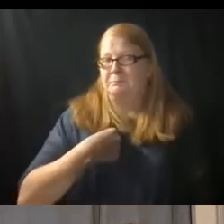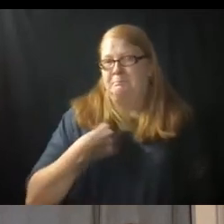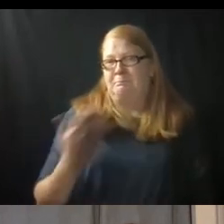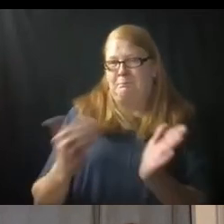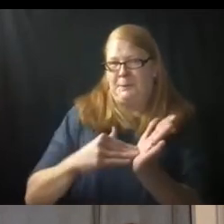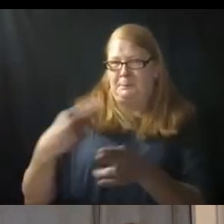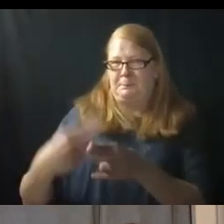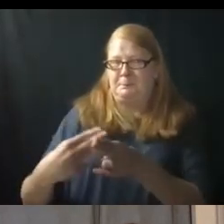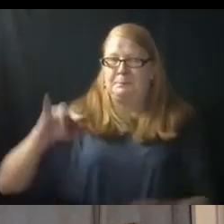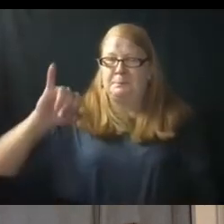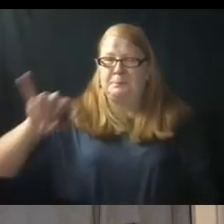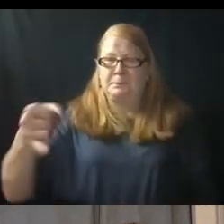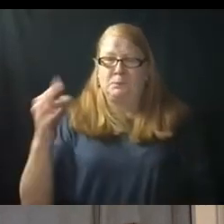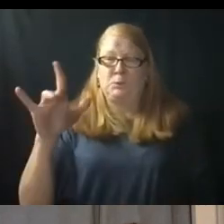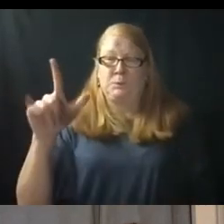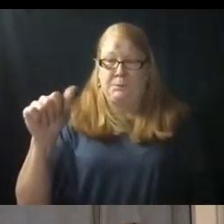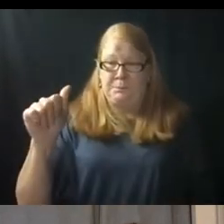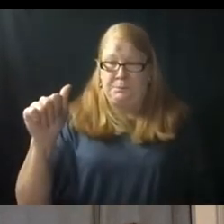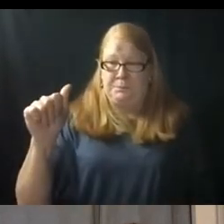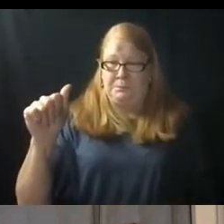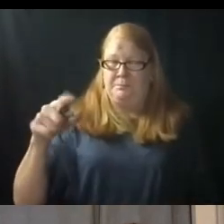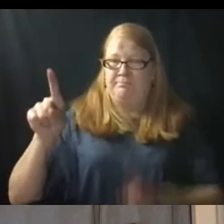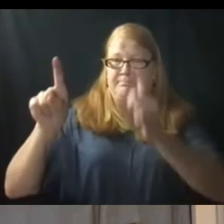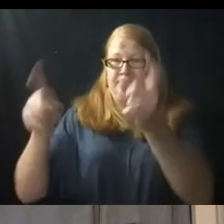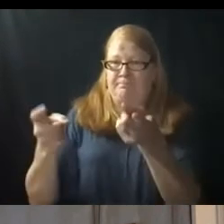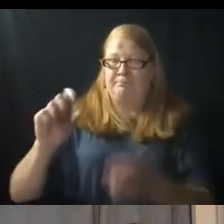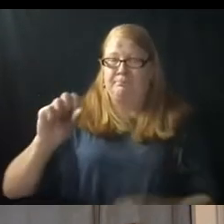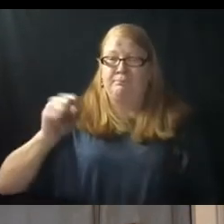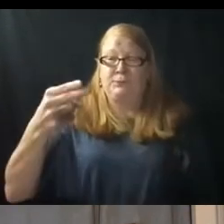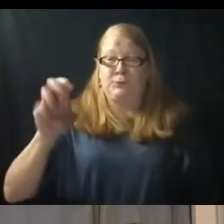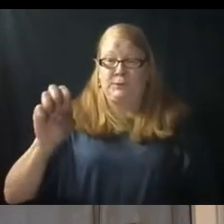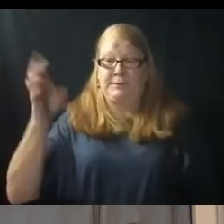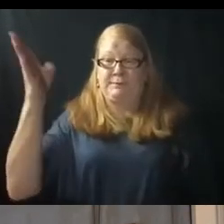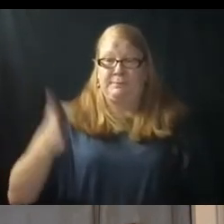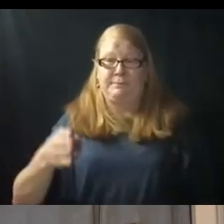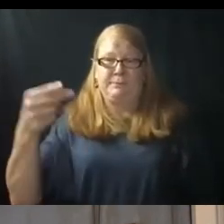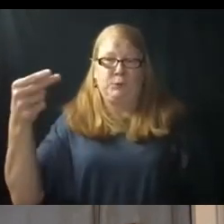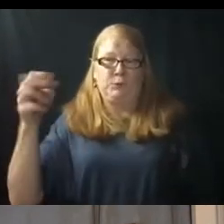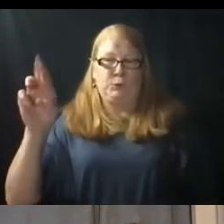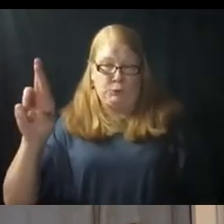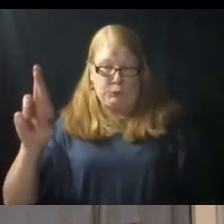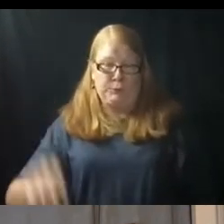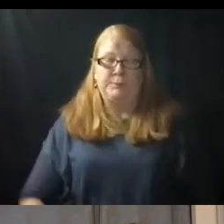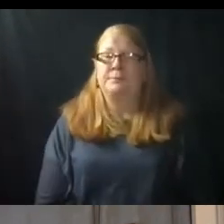Again, I’m Julia. I use she/her.